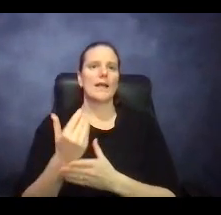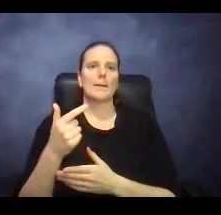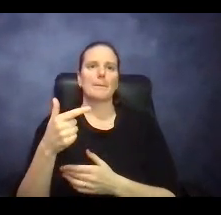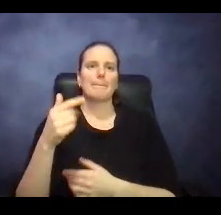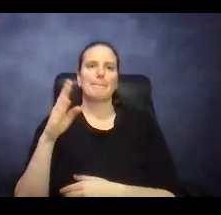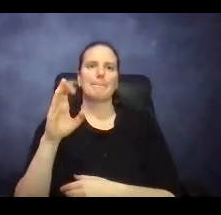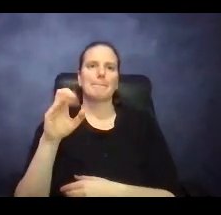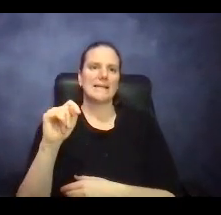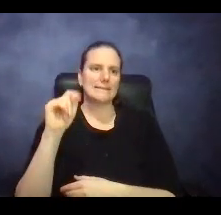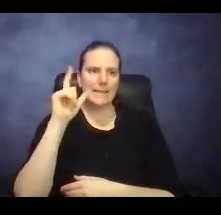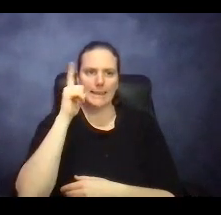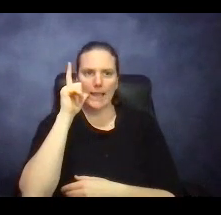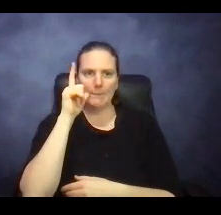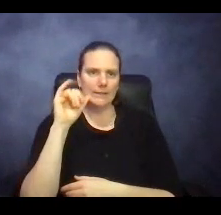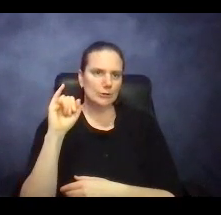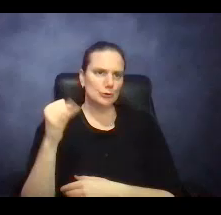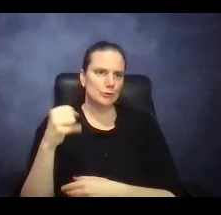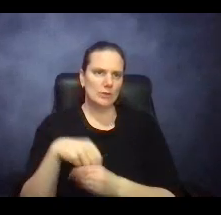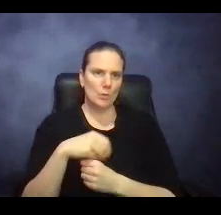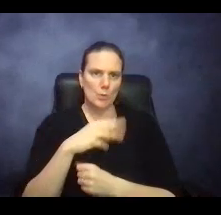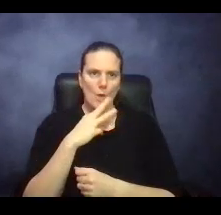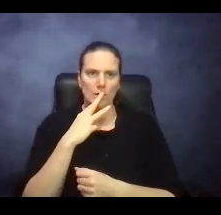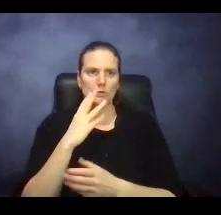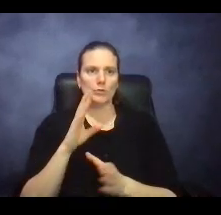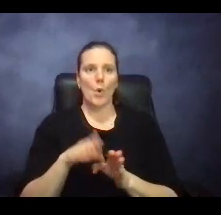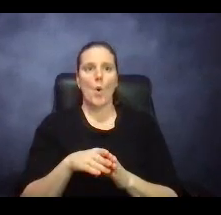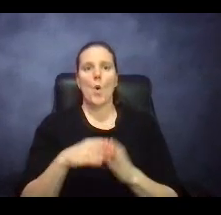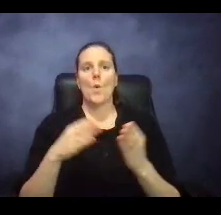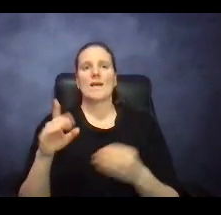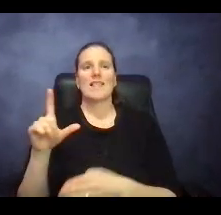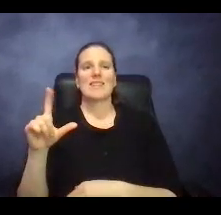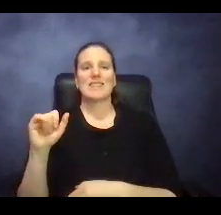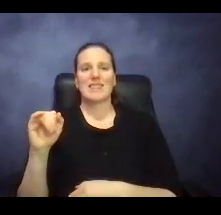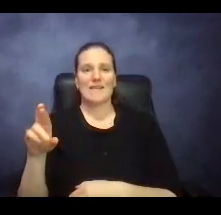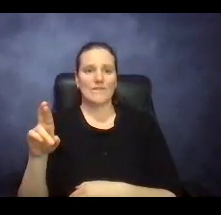These are all really simple things that you can do to just open up those liver pathways to start detoxing